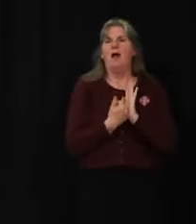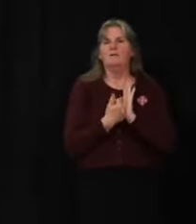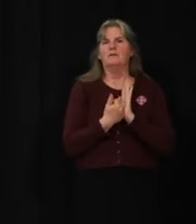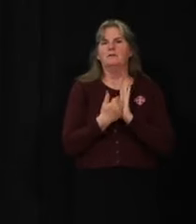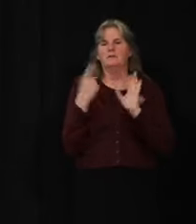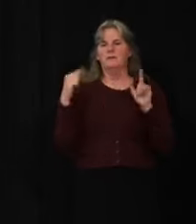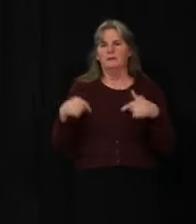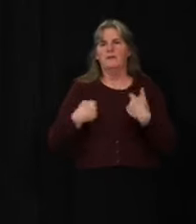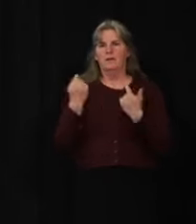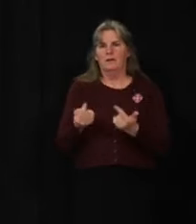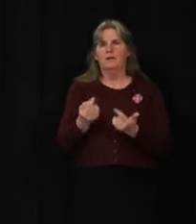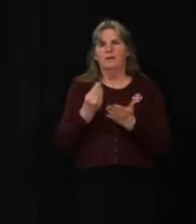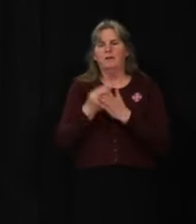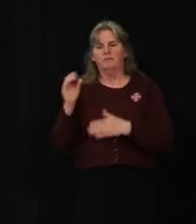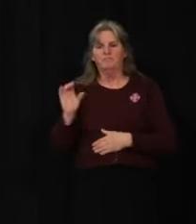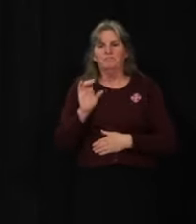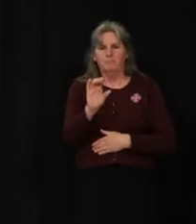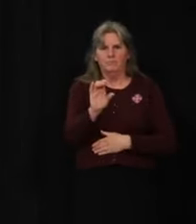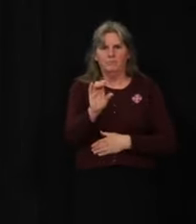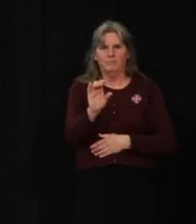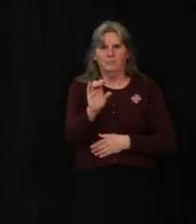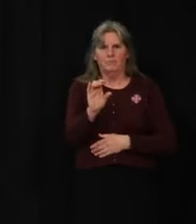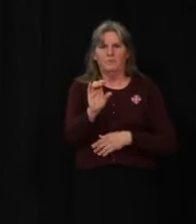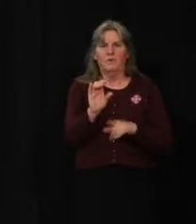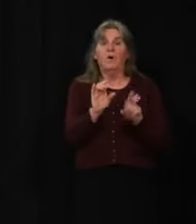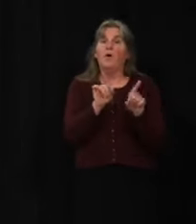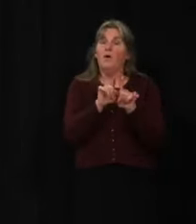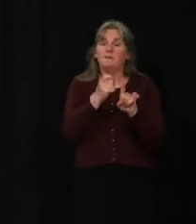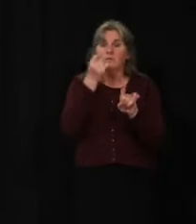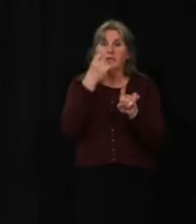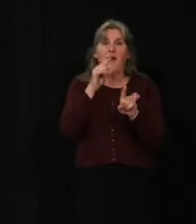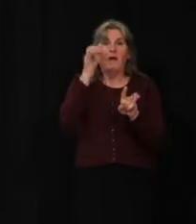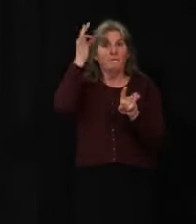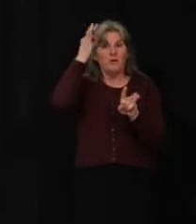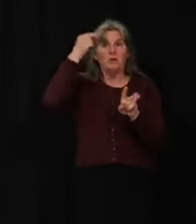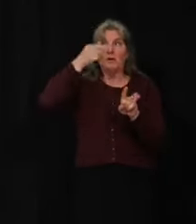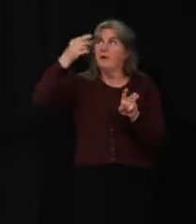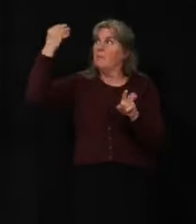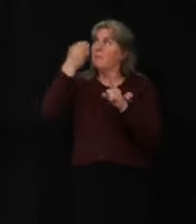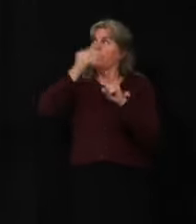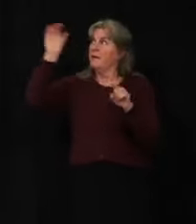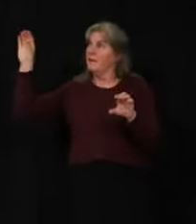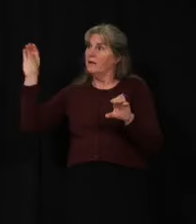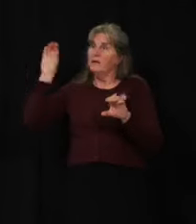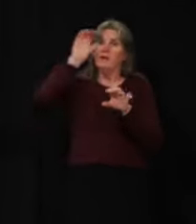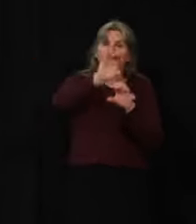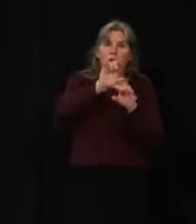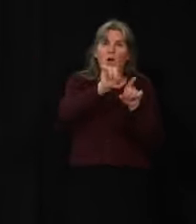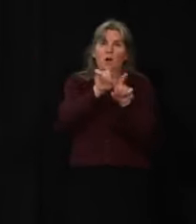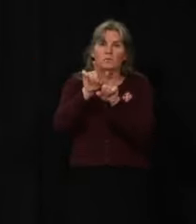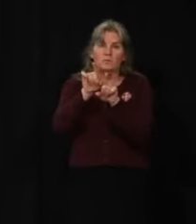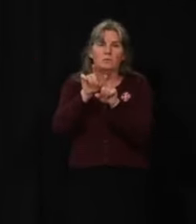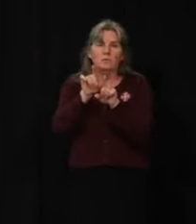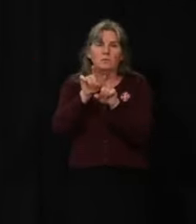budget in the fall. Whether or not they take us up on the offer is up to them, but that is the offer for the